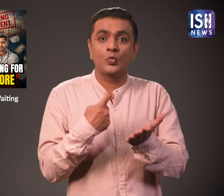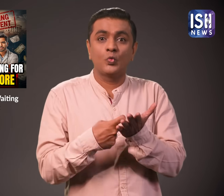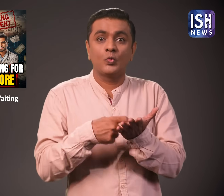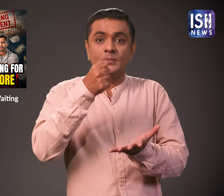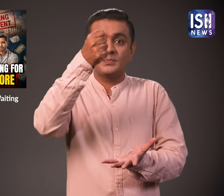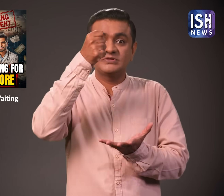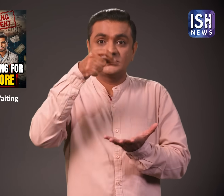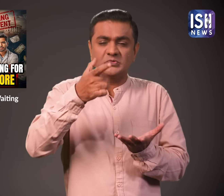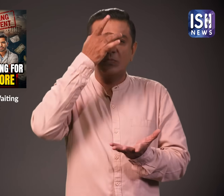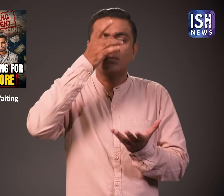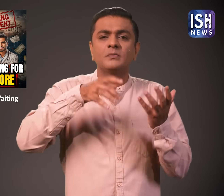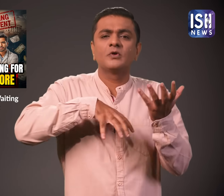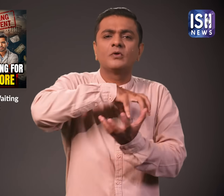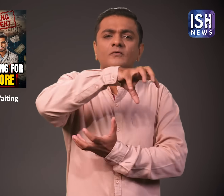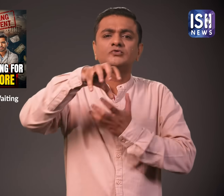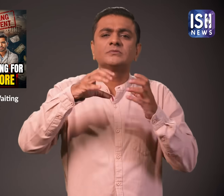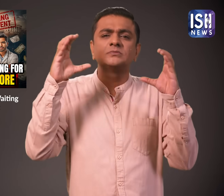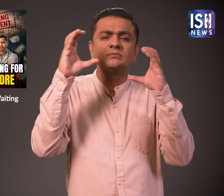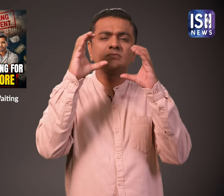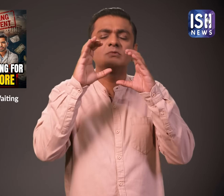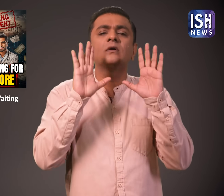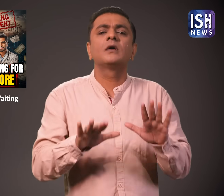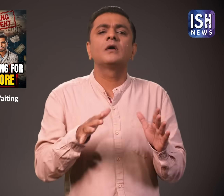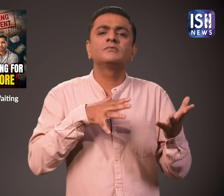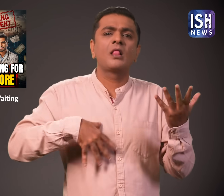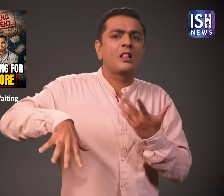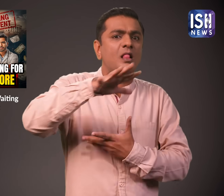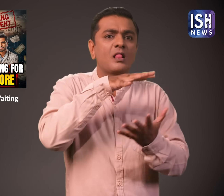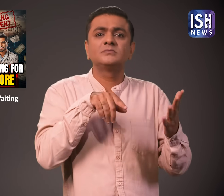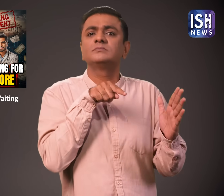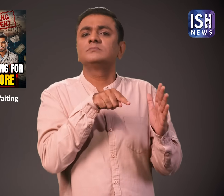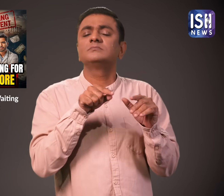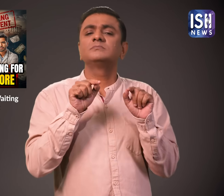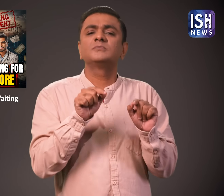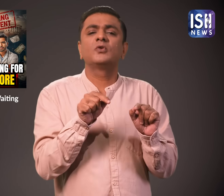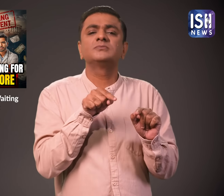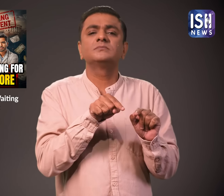There is confusion in budget allocation, which is causing all the chaos.